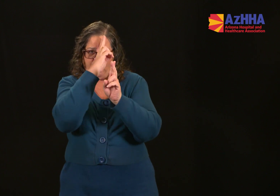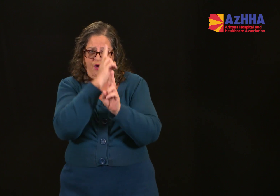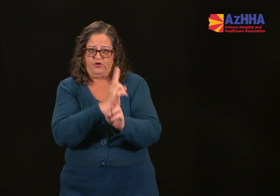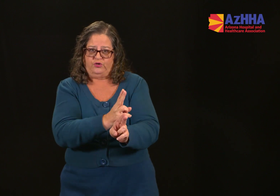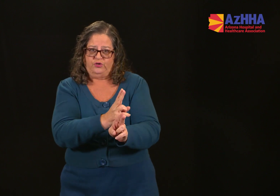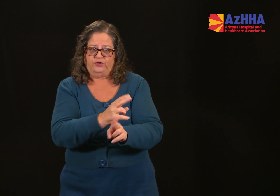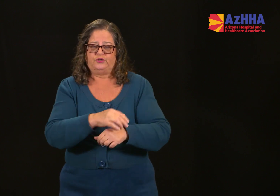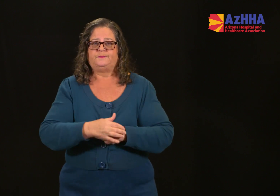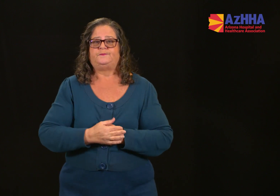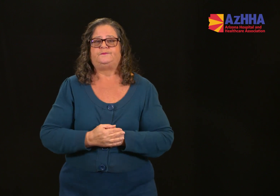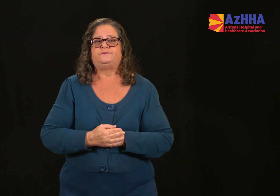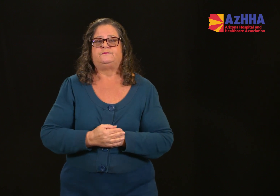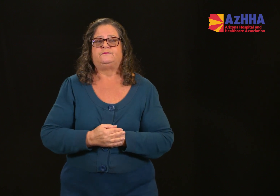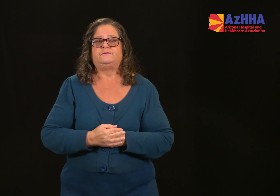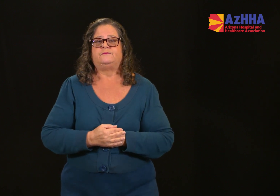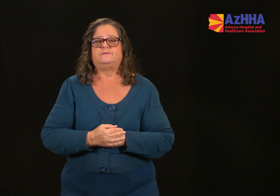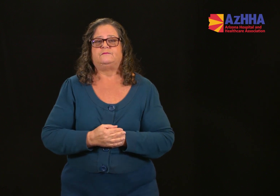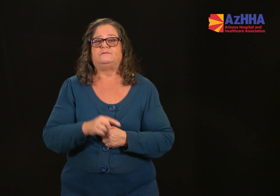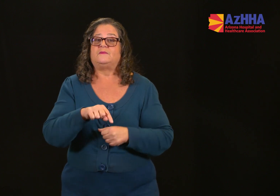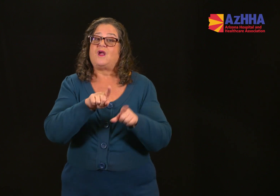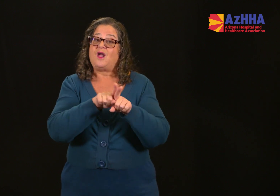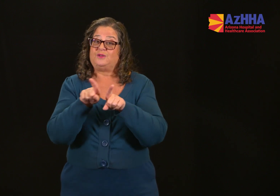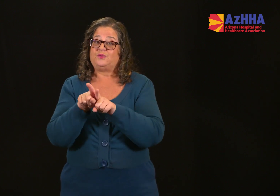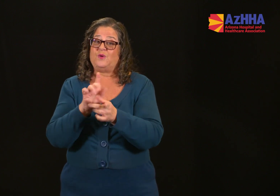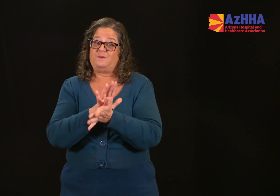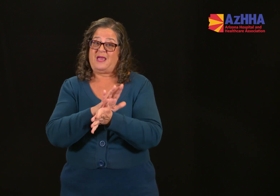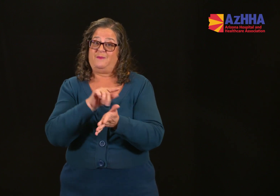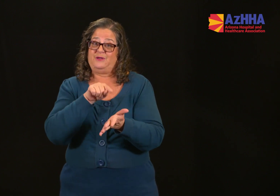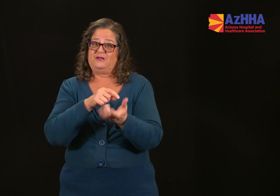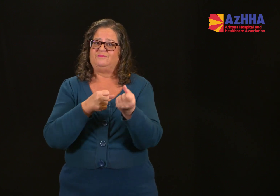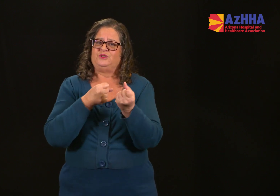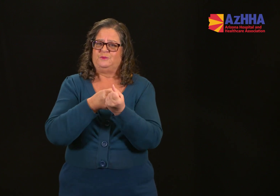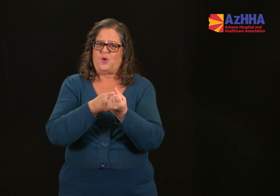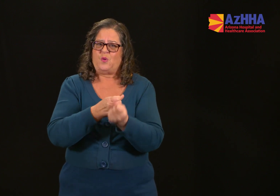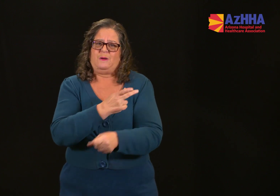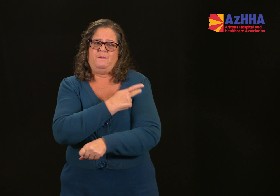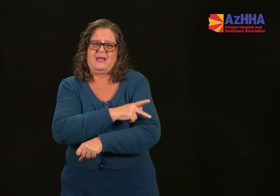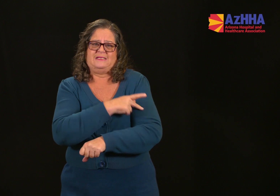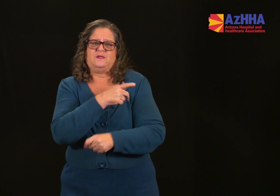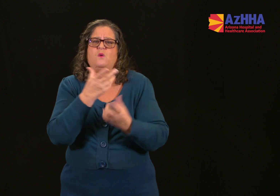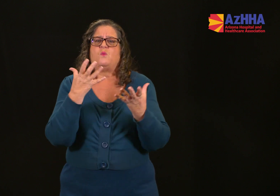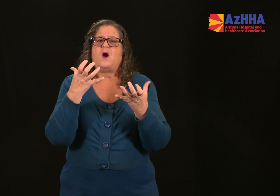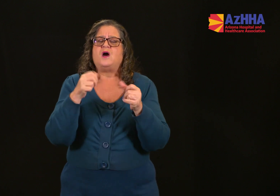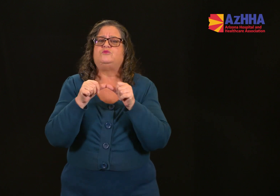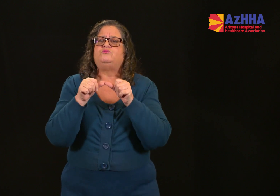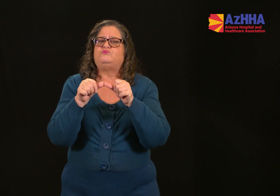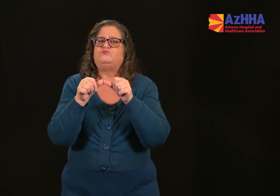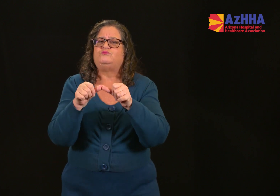It can also support patients who want to prolong their life to the greatest extent possible.